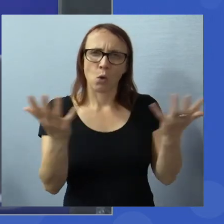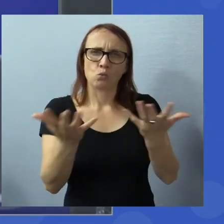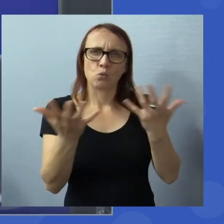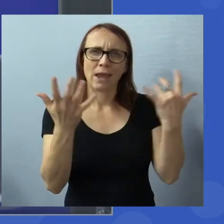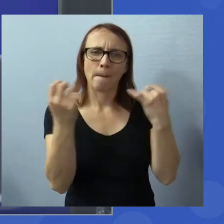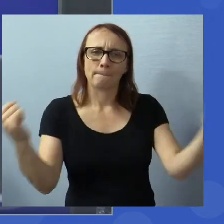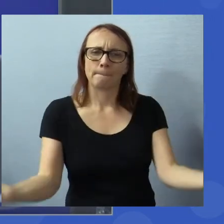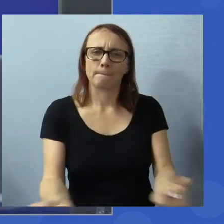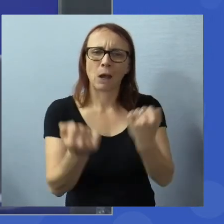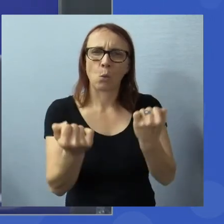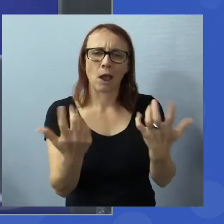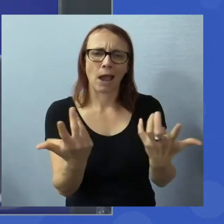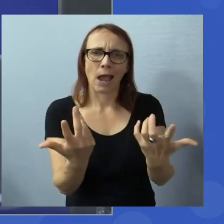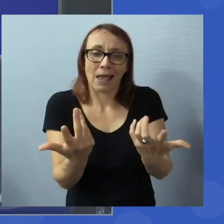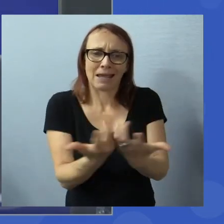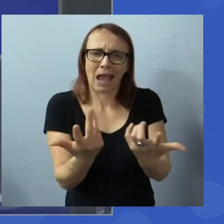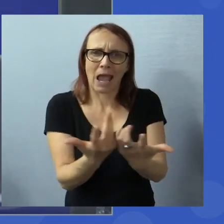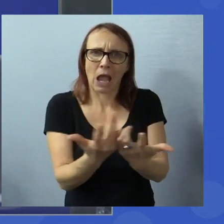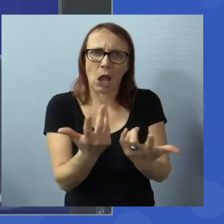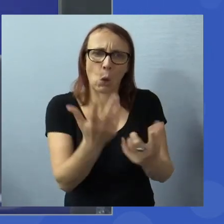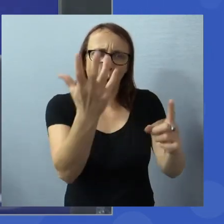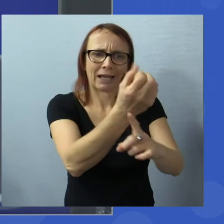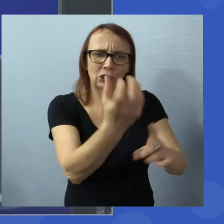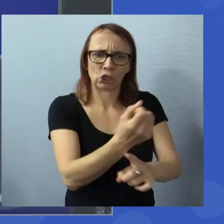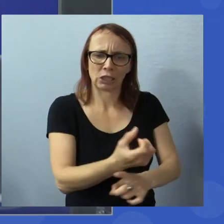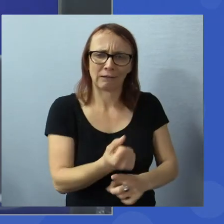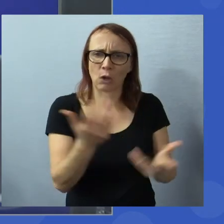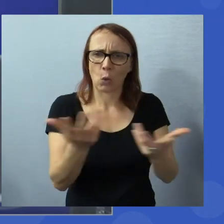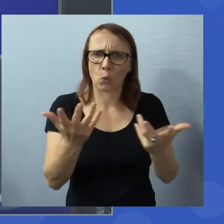enable the kind of the levers to to work to allow the recommendations to be made